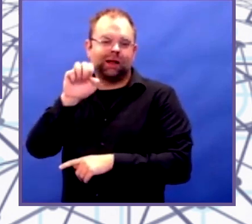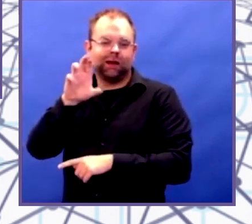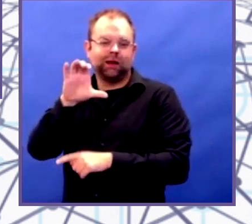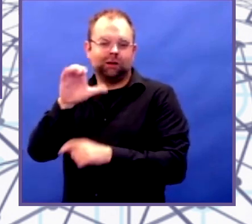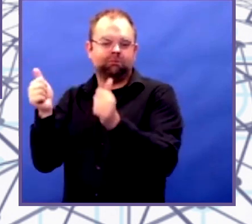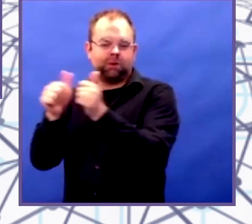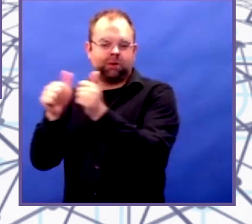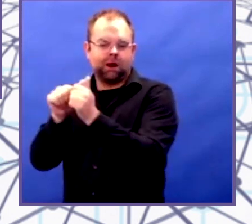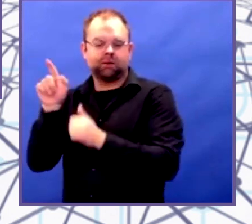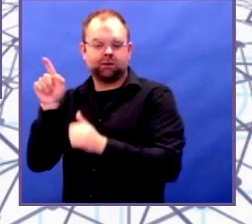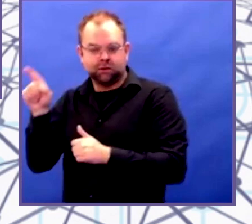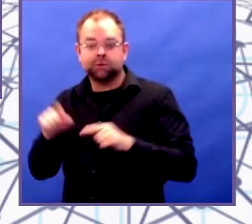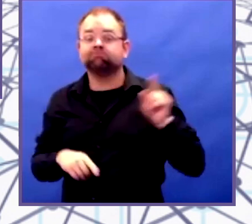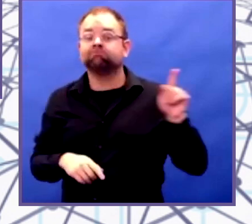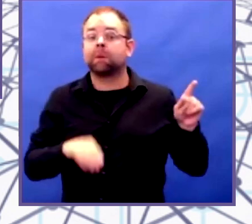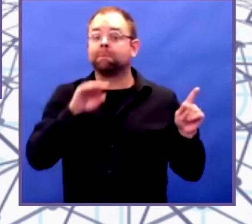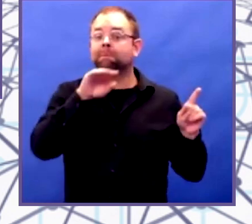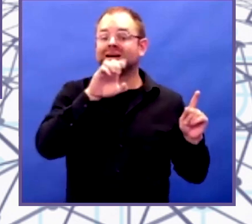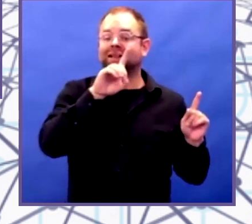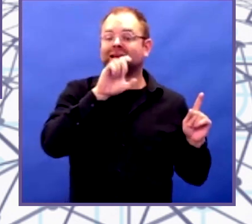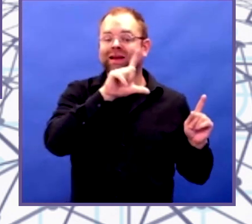very deliberate on our part.